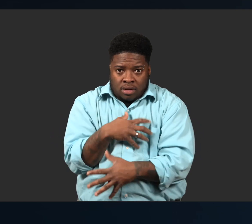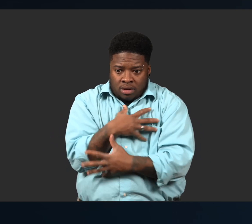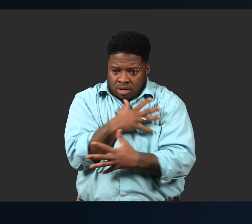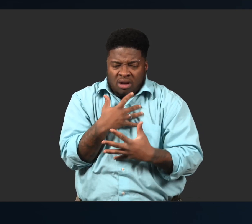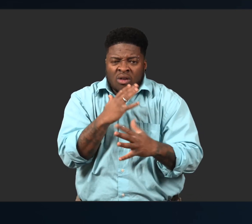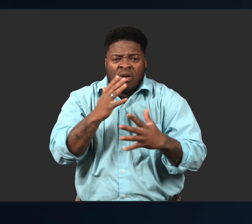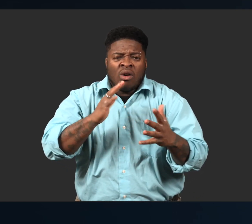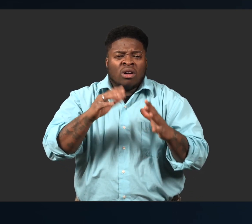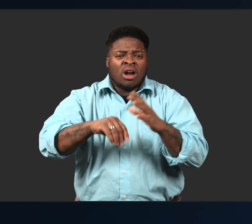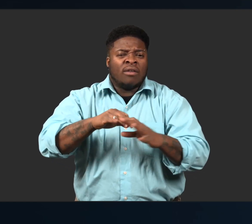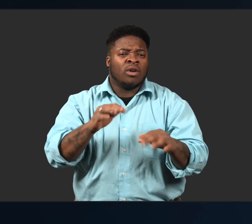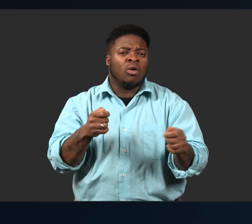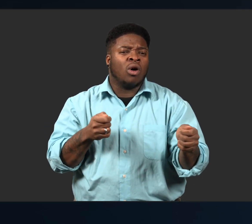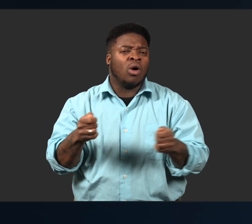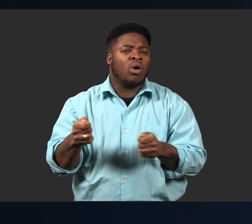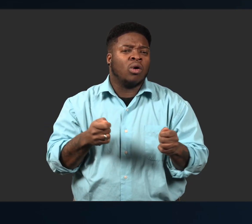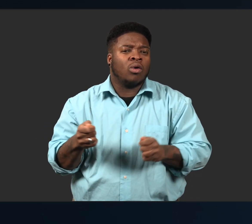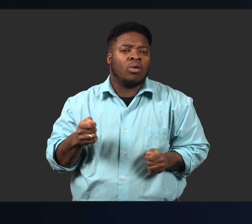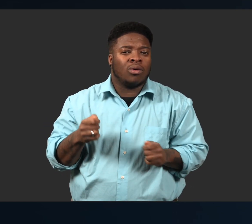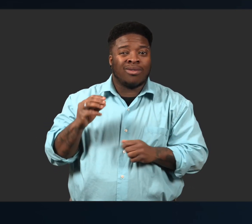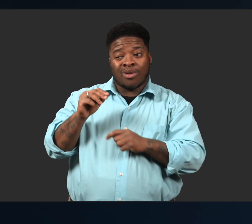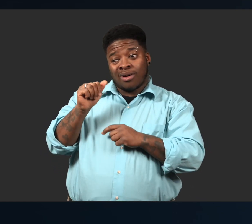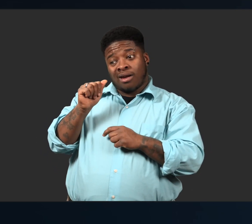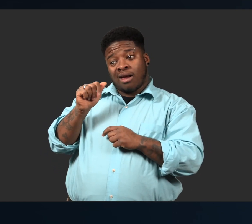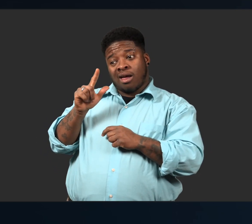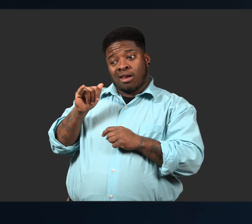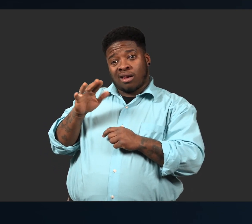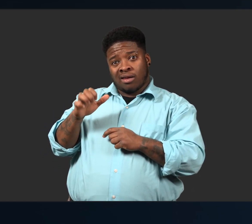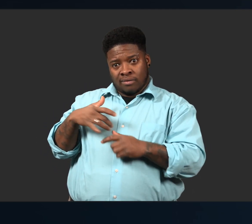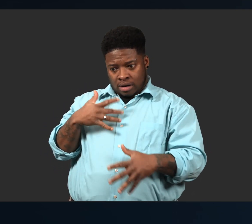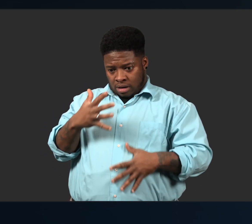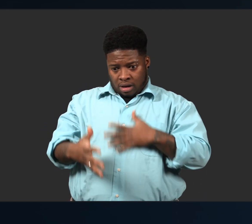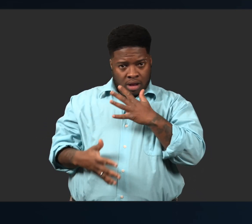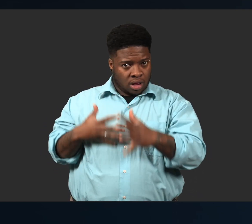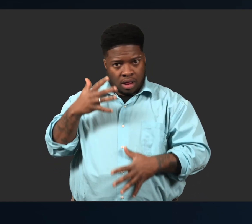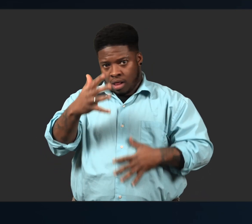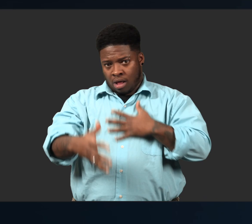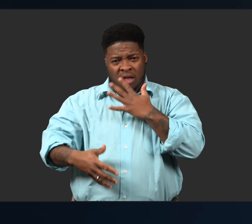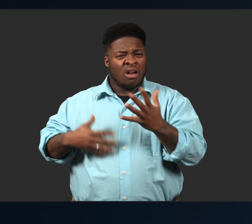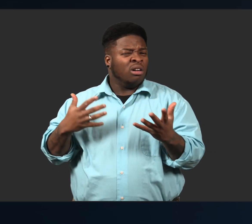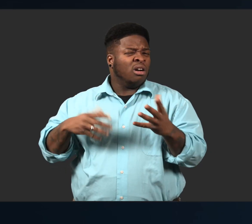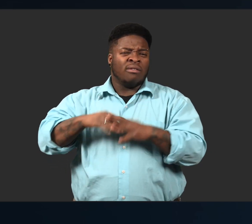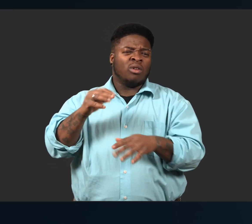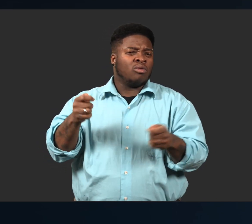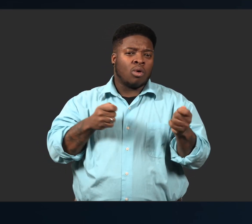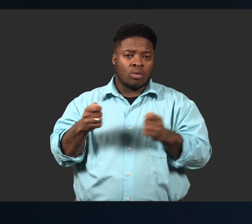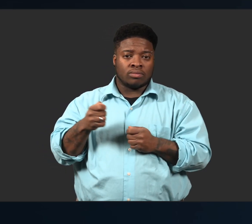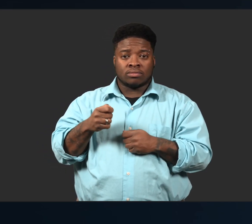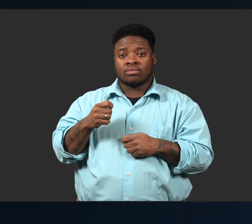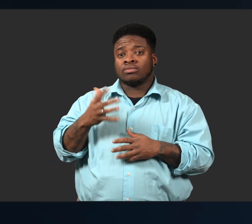Going through withdrawal, you feel like you're climbing out of your skin, out of control. This is what Alice is feeling as she goes through withdrawal, that sense of loss of control.